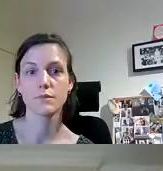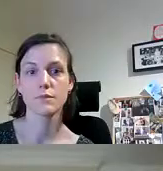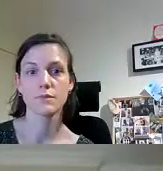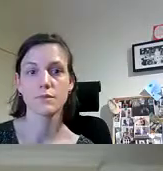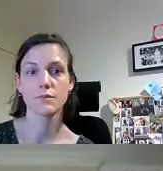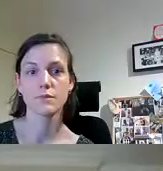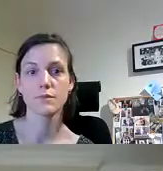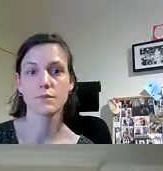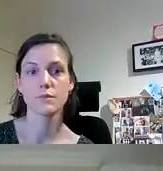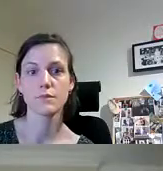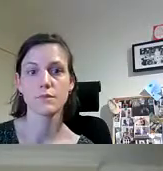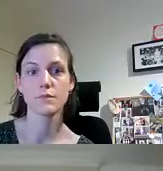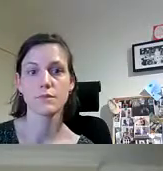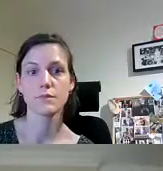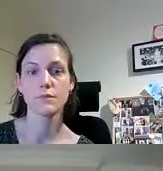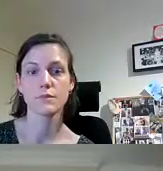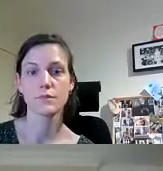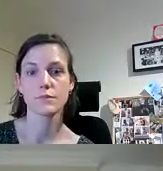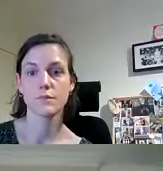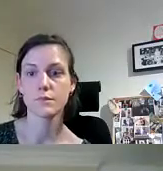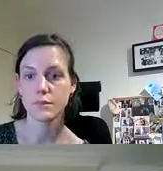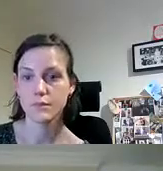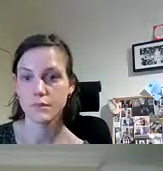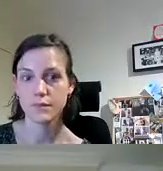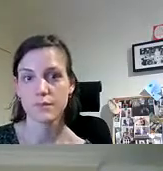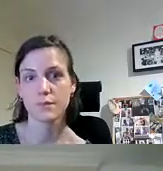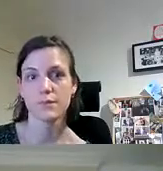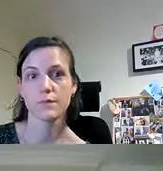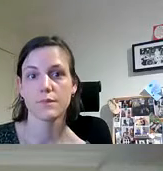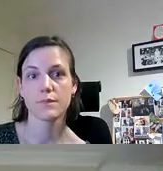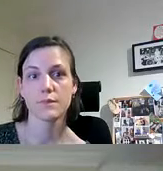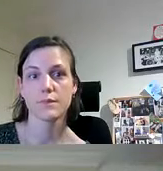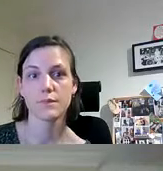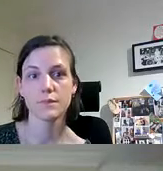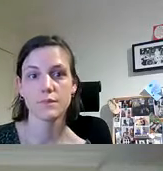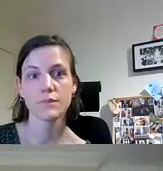there's a lot of high pregnancy level that happens in families because of lack of support